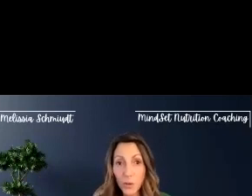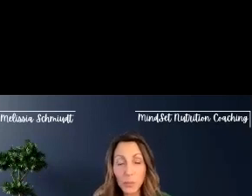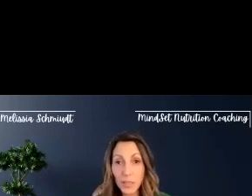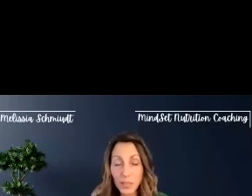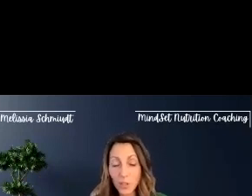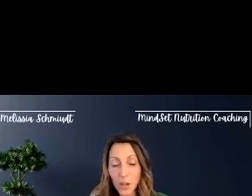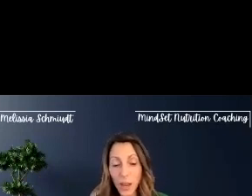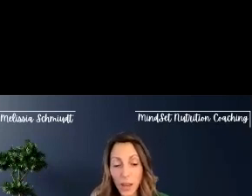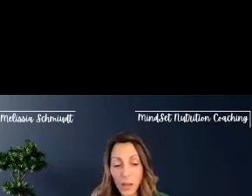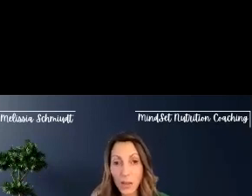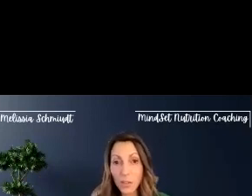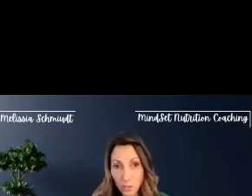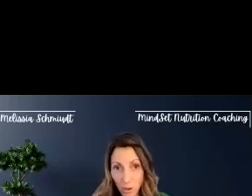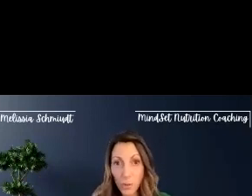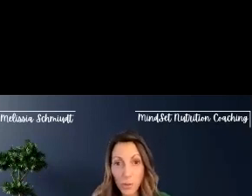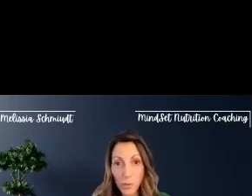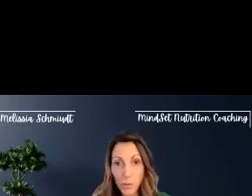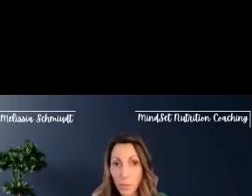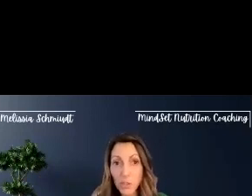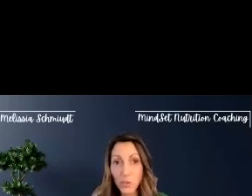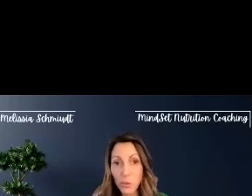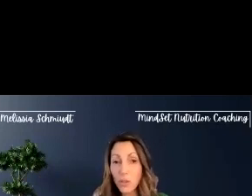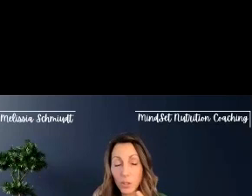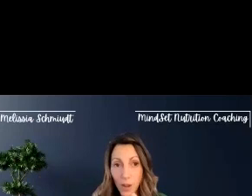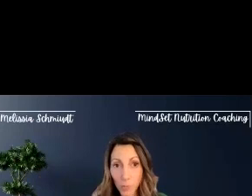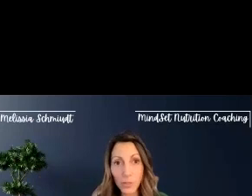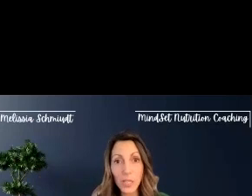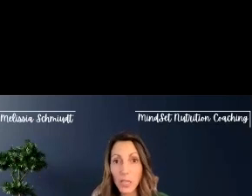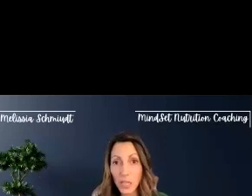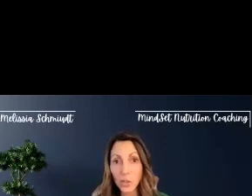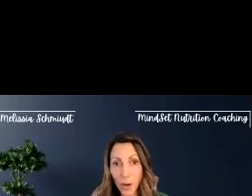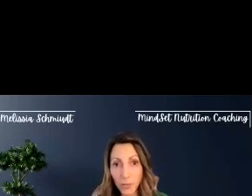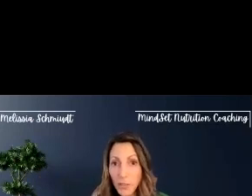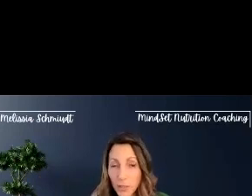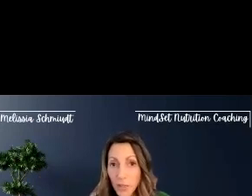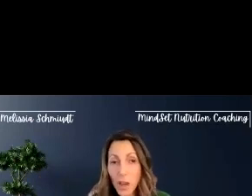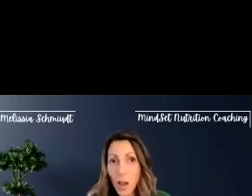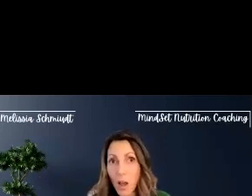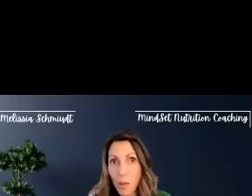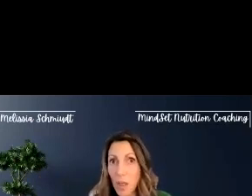It's a great place to start. And start with a protein. Make sure you've got protein in your breakfast.